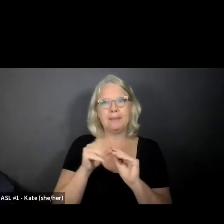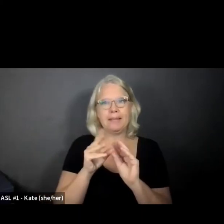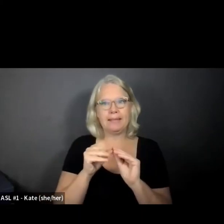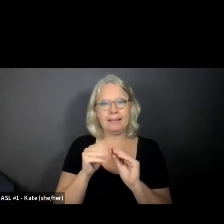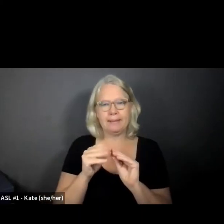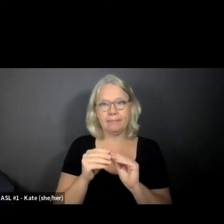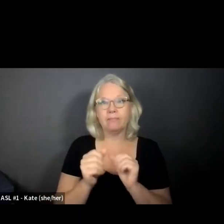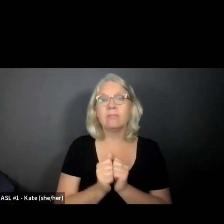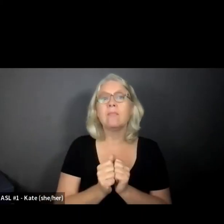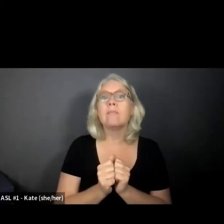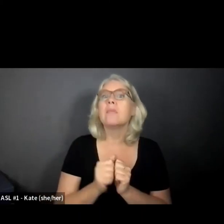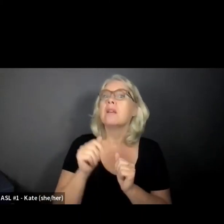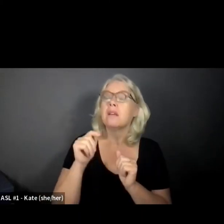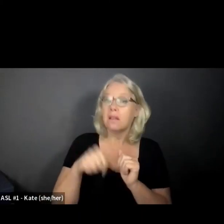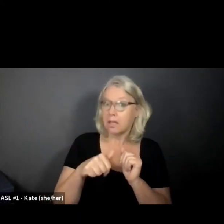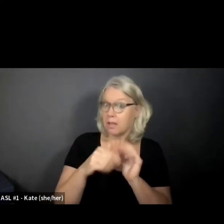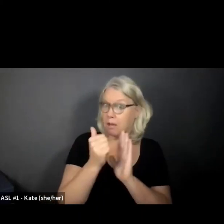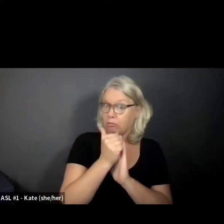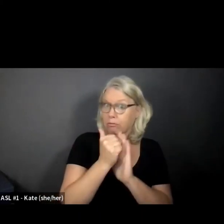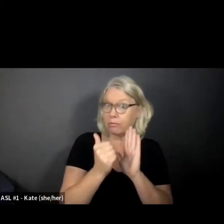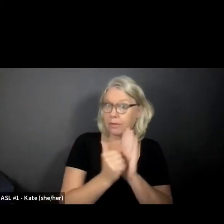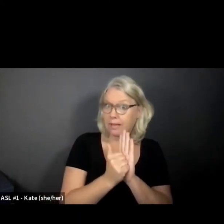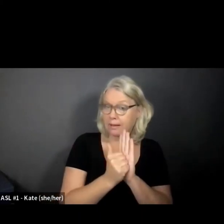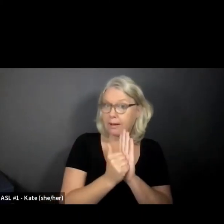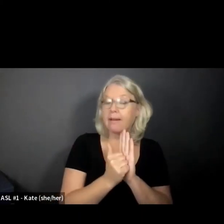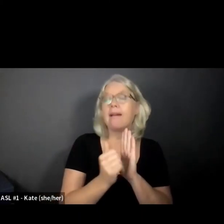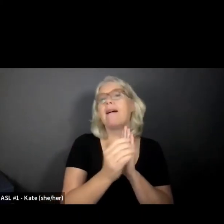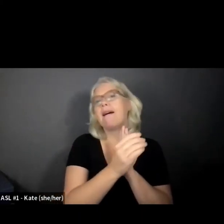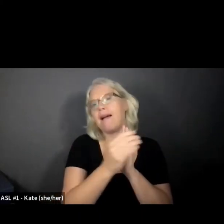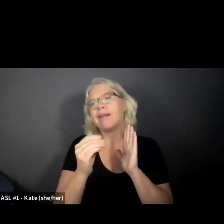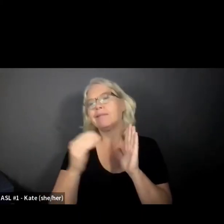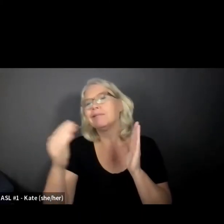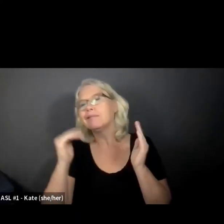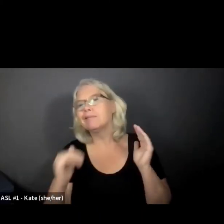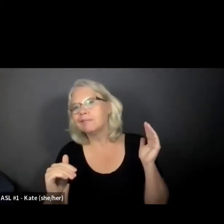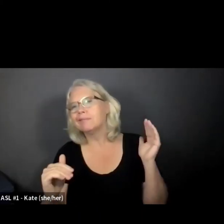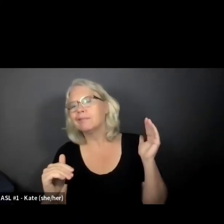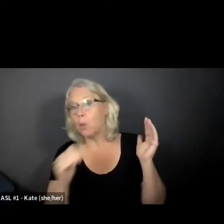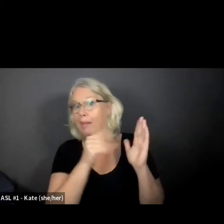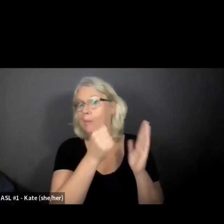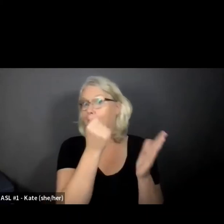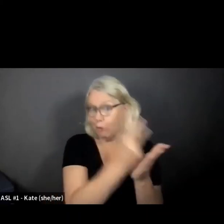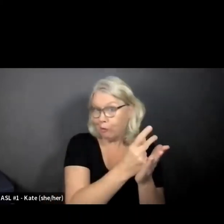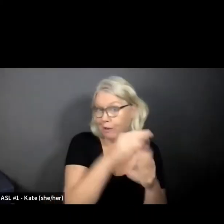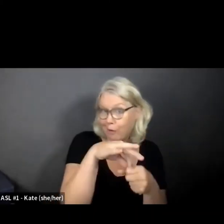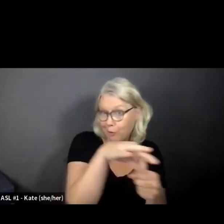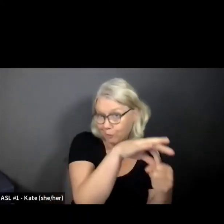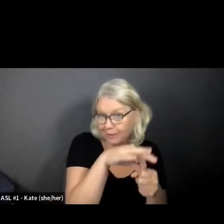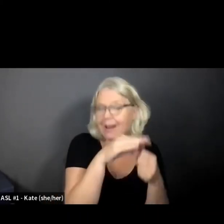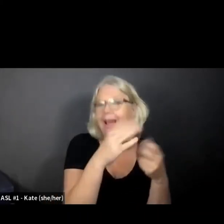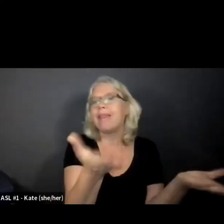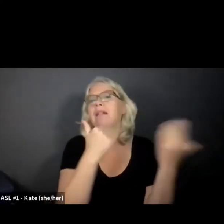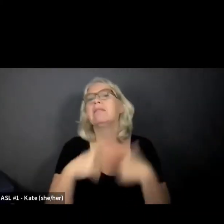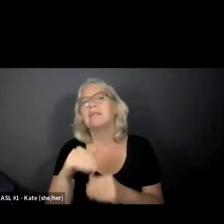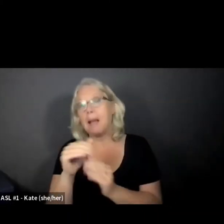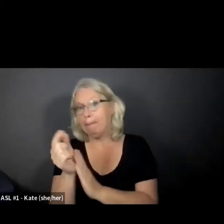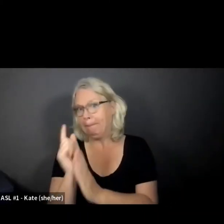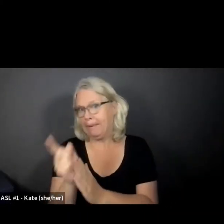THE AGENDA AND FOLLOWED - FOLLOWING APPROVAL OF THE AGENDA WILL BE APPROVAL OF THE MINUTES FROM THE LAST AGM.